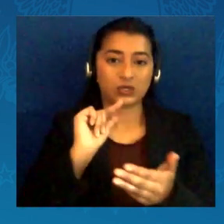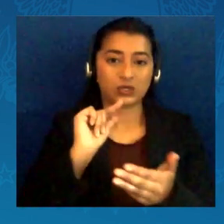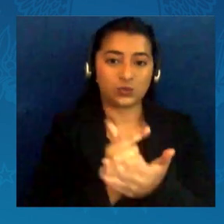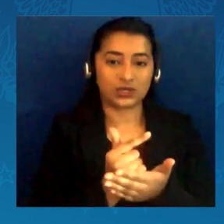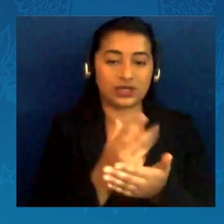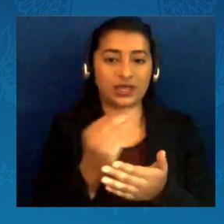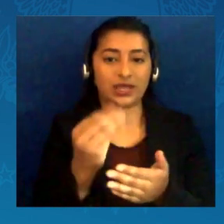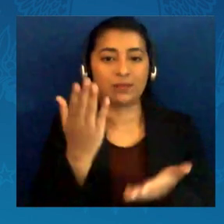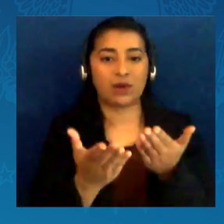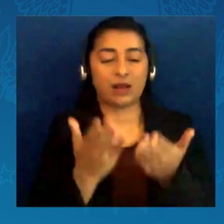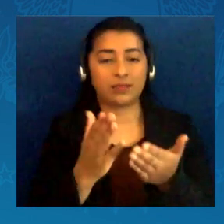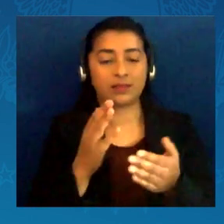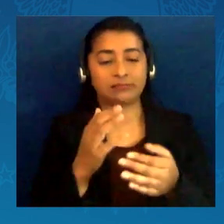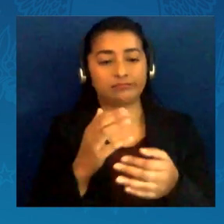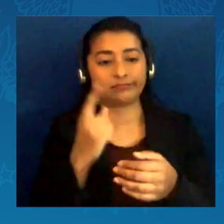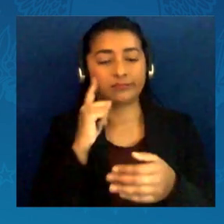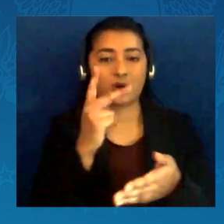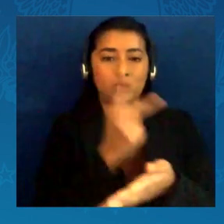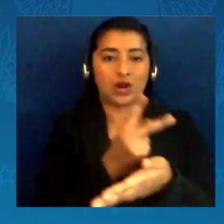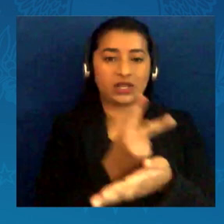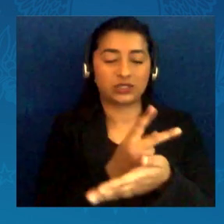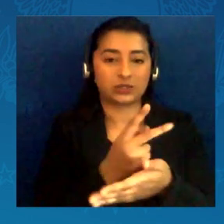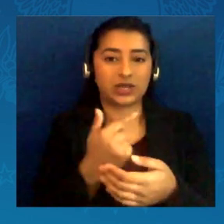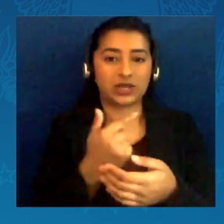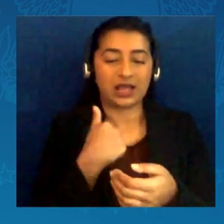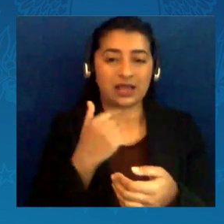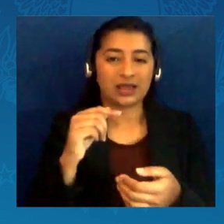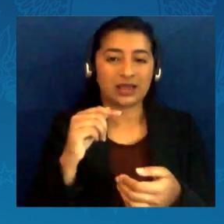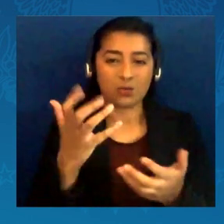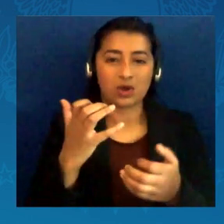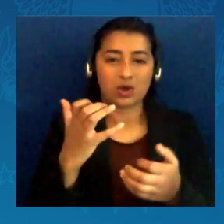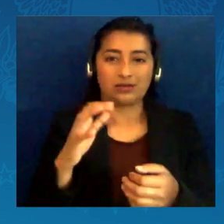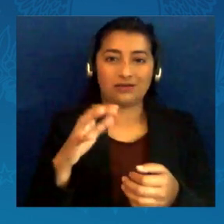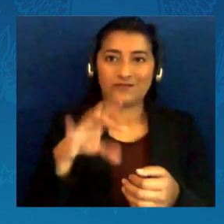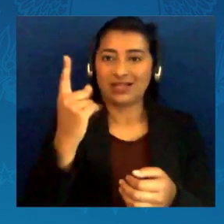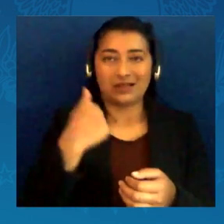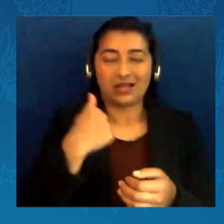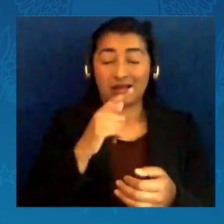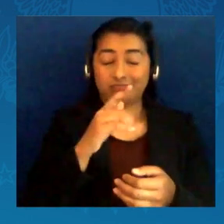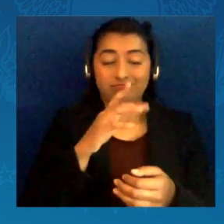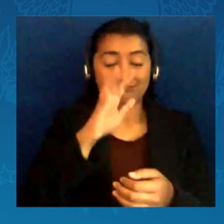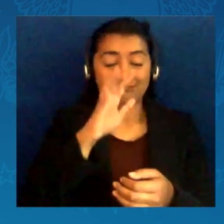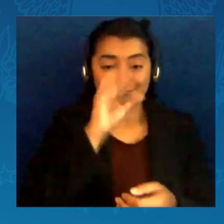is just finding something that I'm in love with, that I'm in love with doing, because I think it's really important